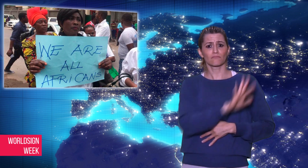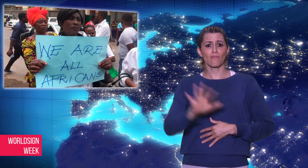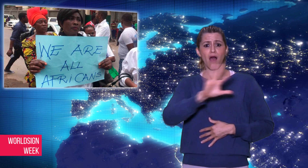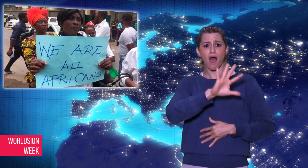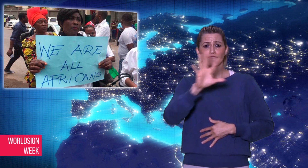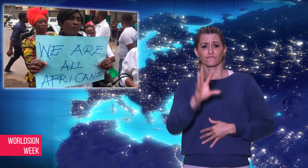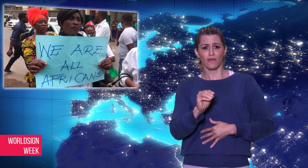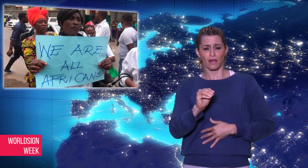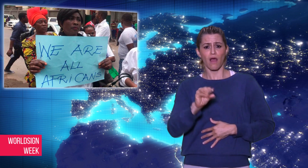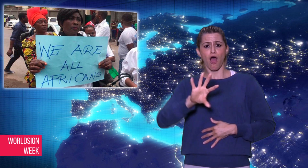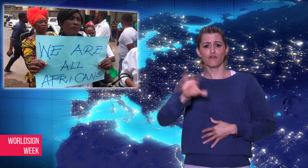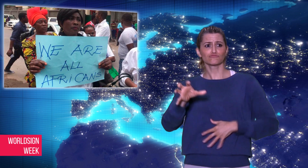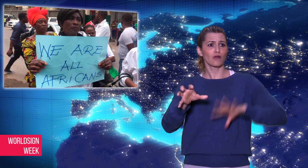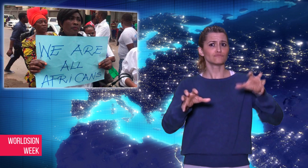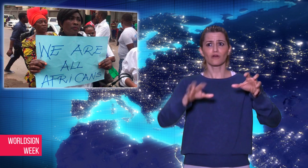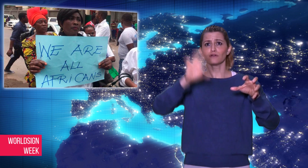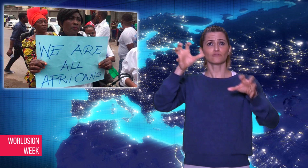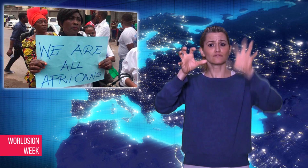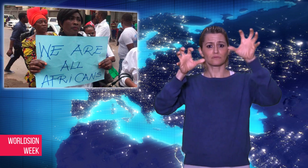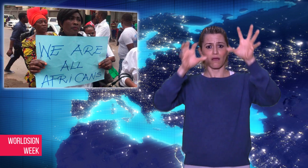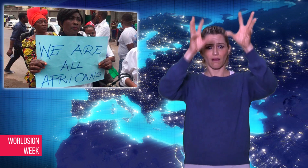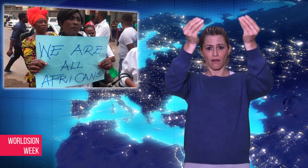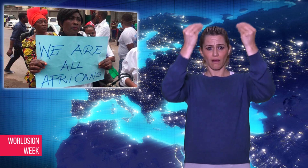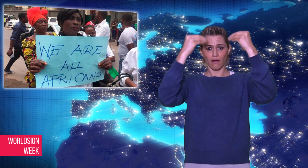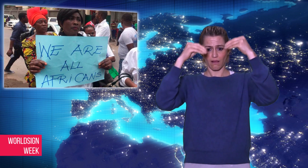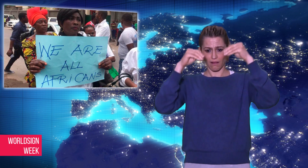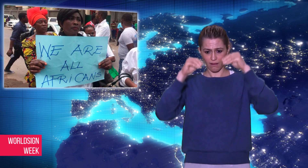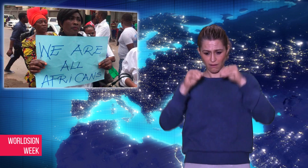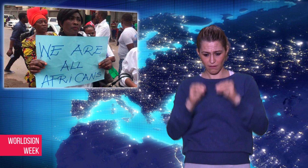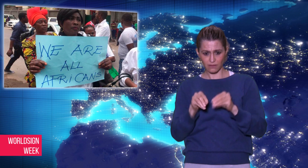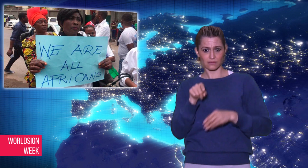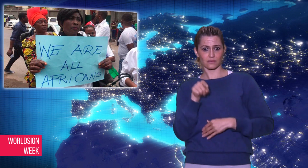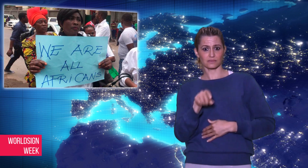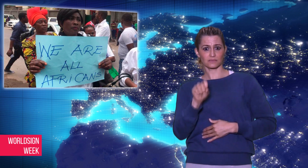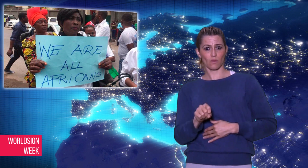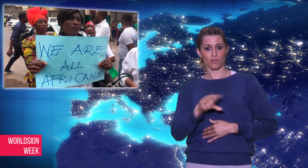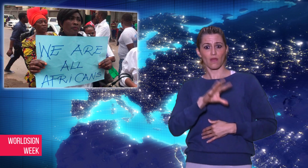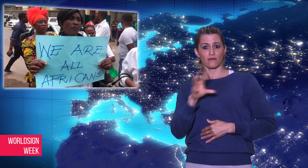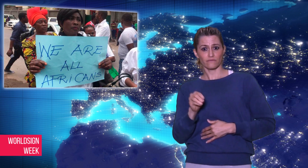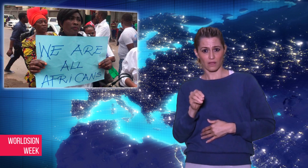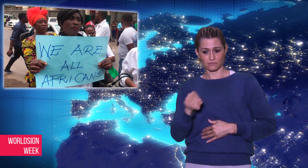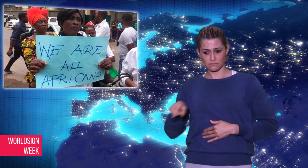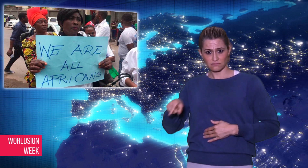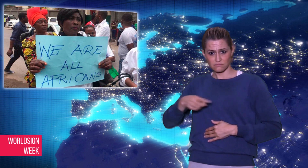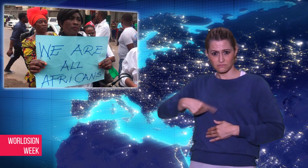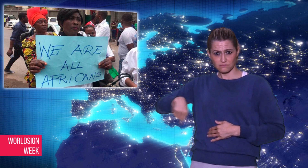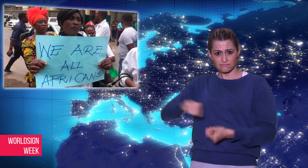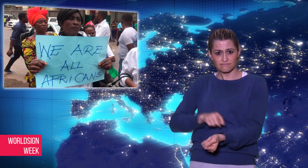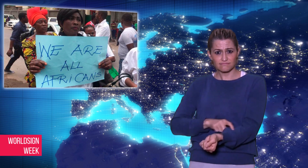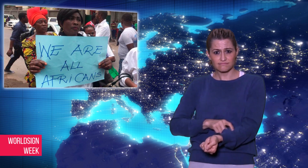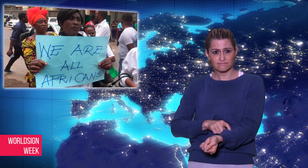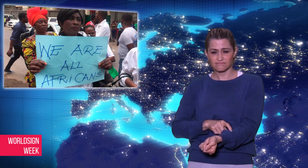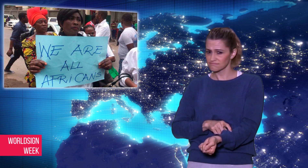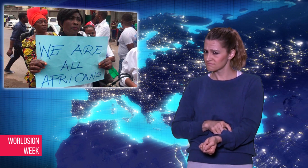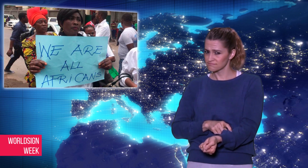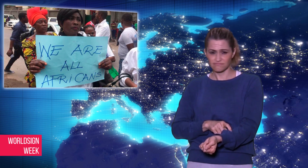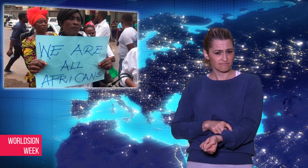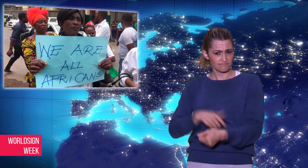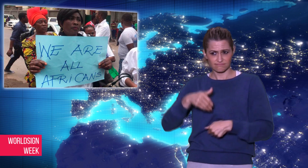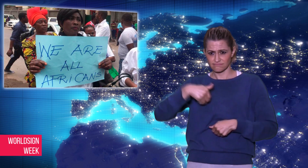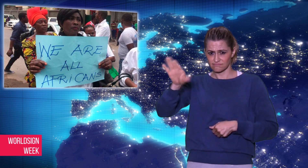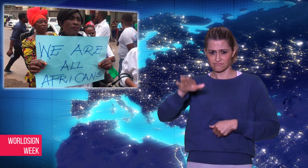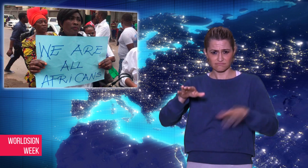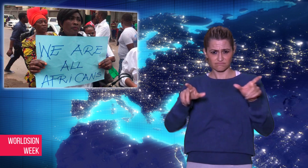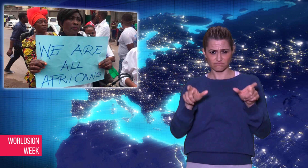immigrants who come to South Africa from other